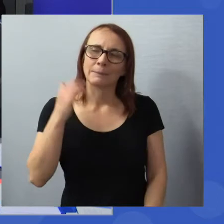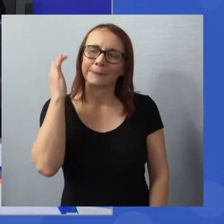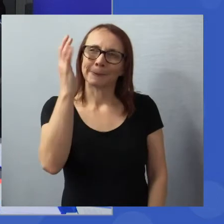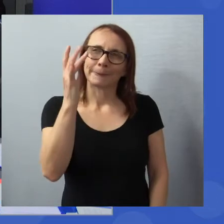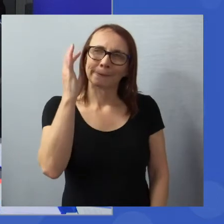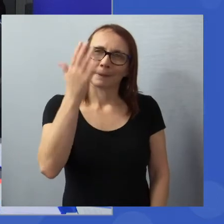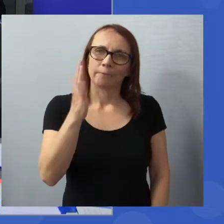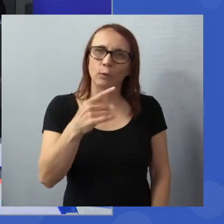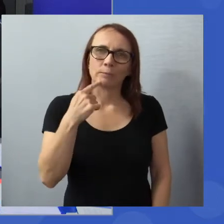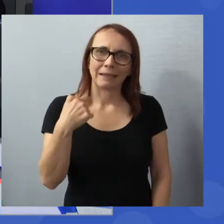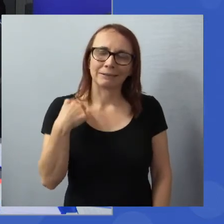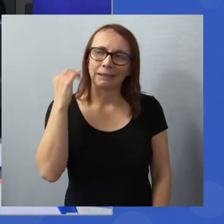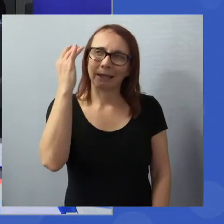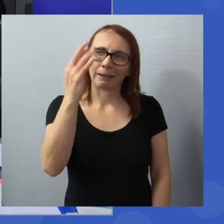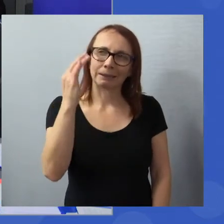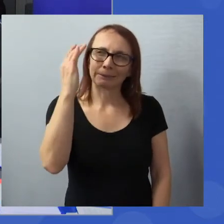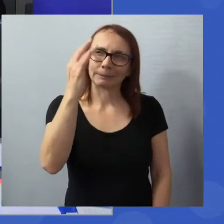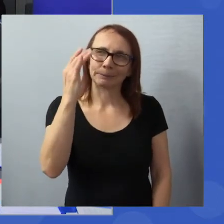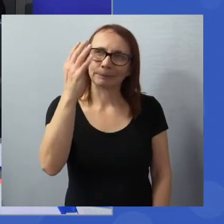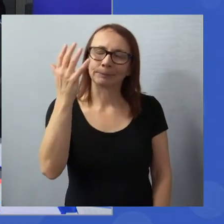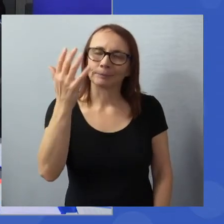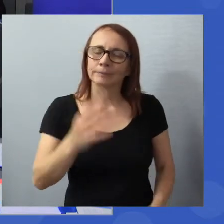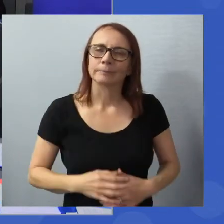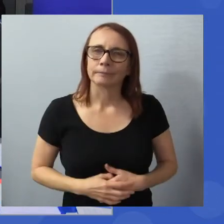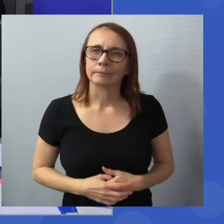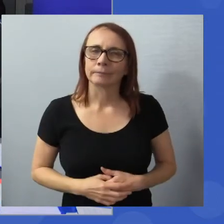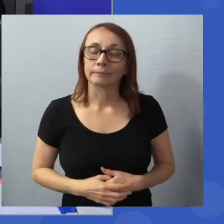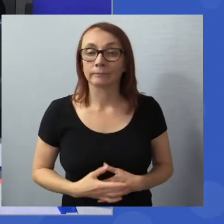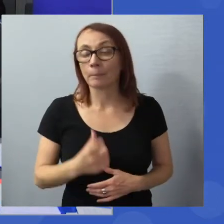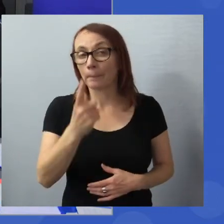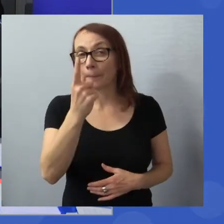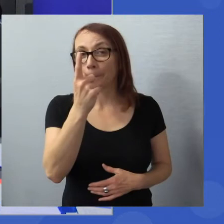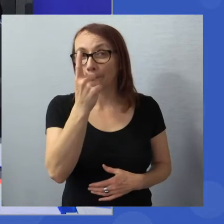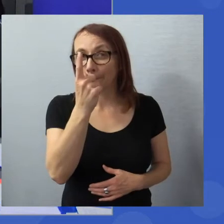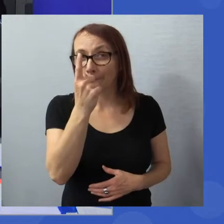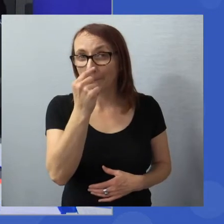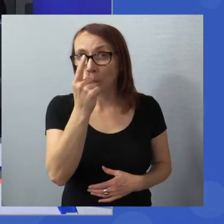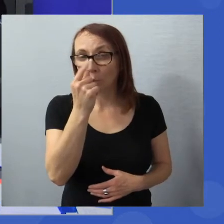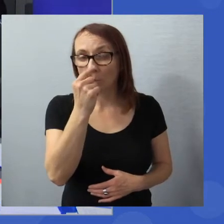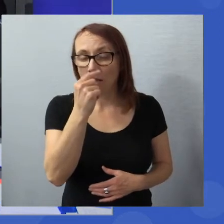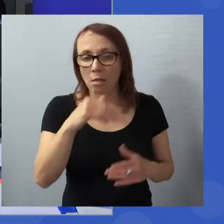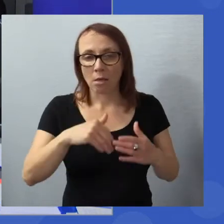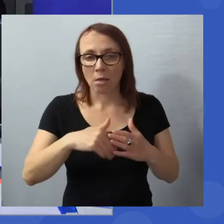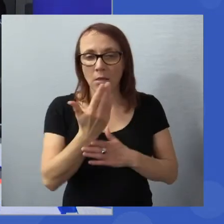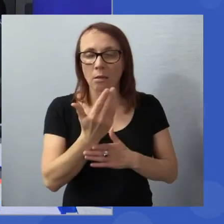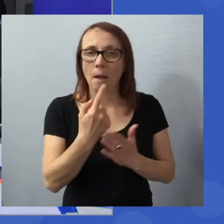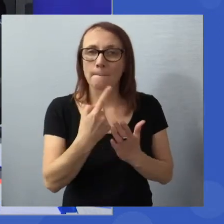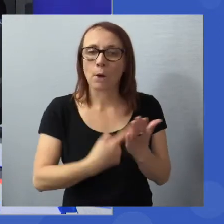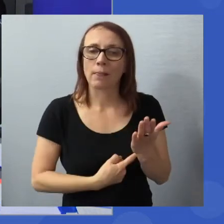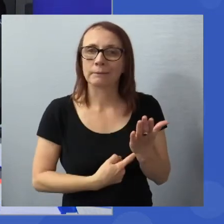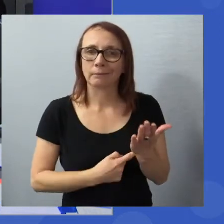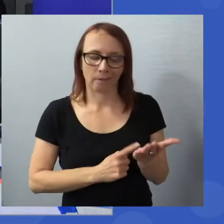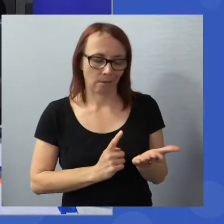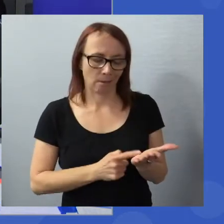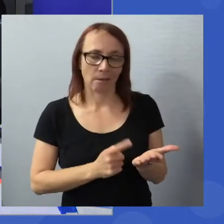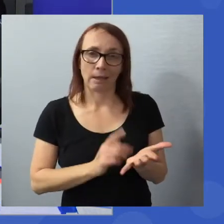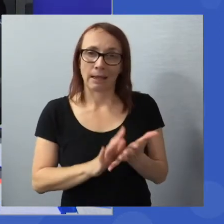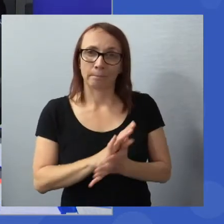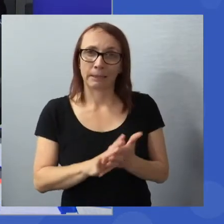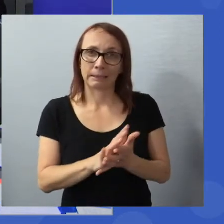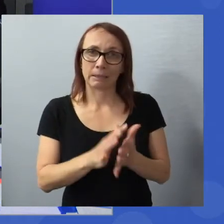yesterday it possible to develop a policy whereby politicians who spend six